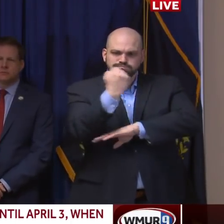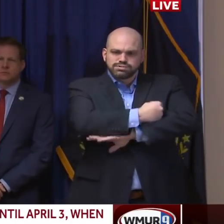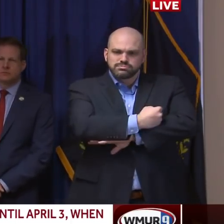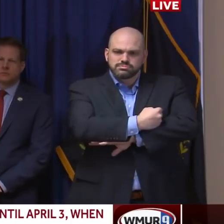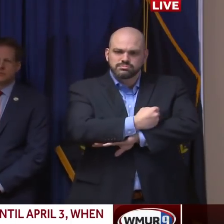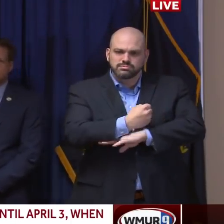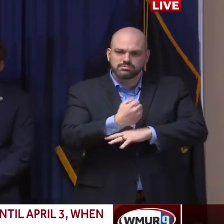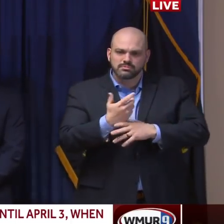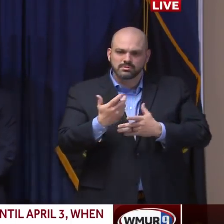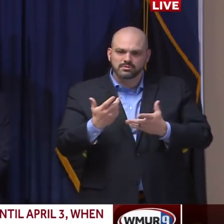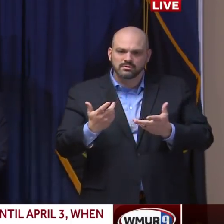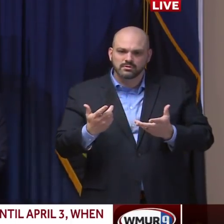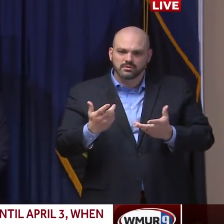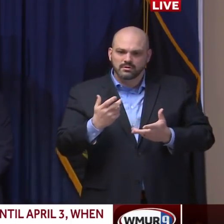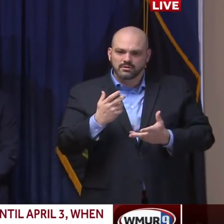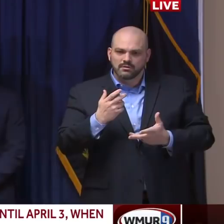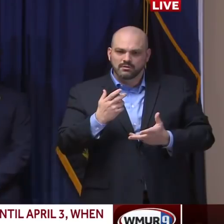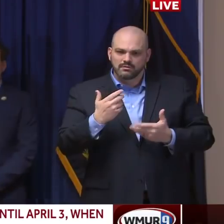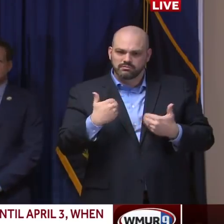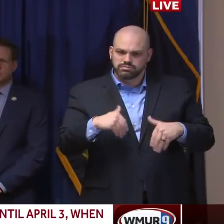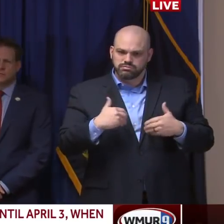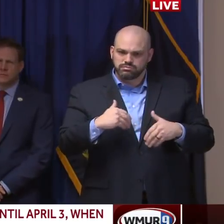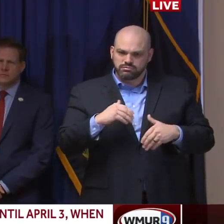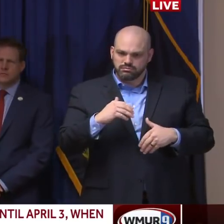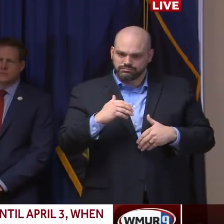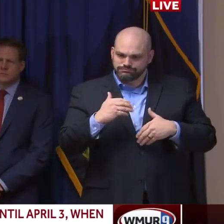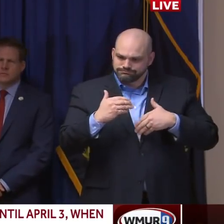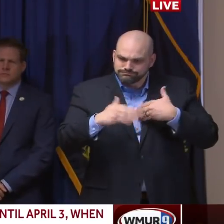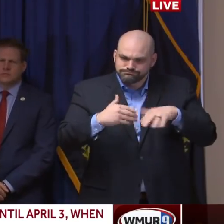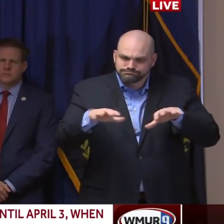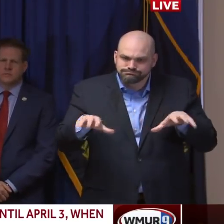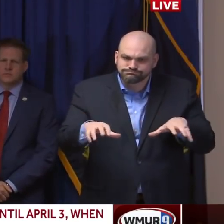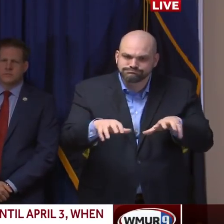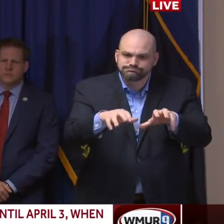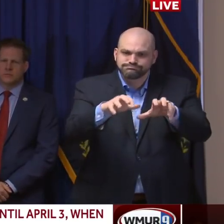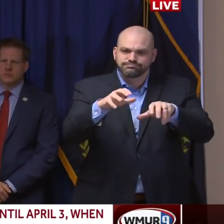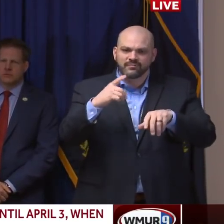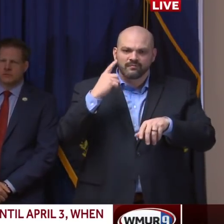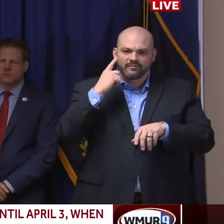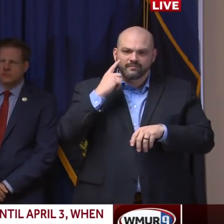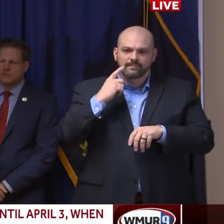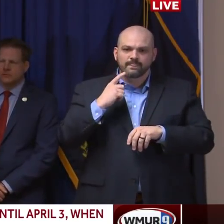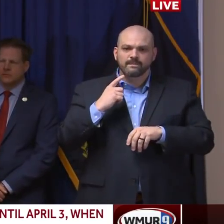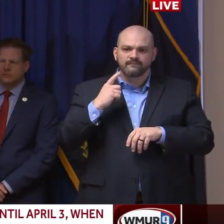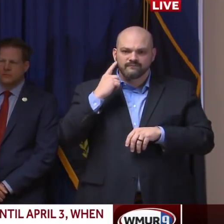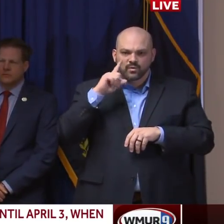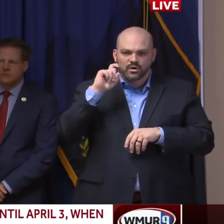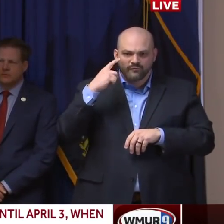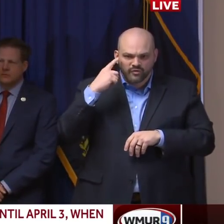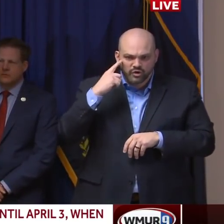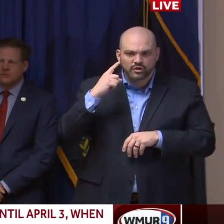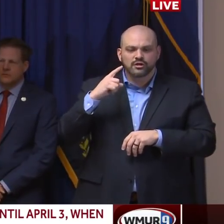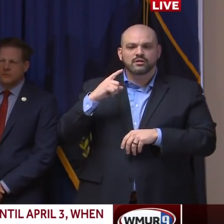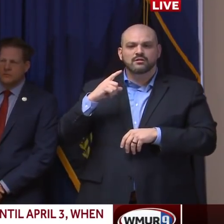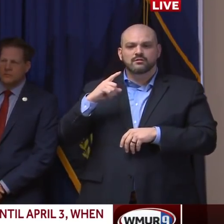A PRETTY BOLD MOVE FOR A REPUBLICAN GOVERNOR AND HIS ADMINISTRATION TO SEIZE LOCAL CONTROL OF SCHOOLS AND SHUT THEM DOWN.